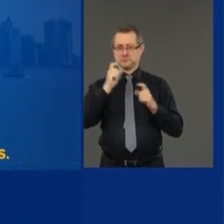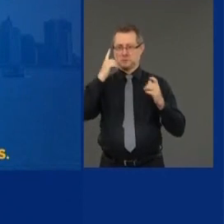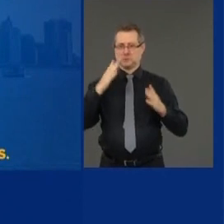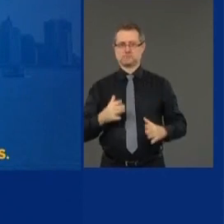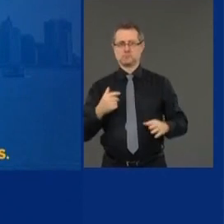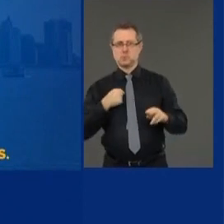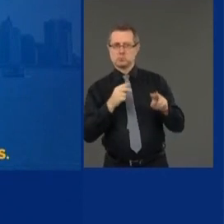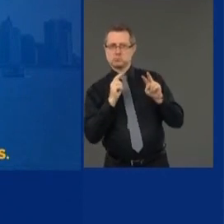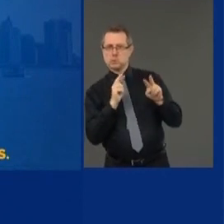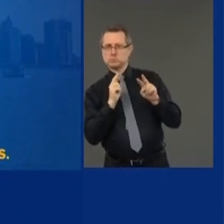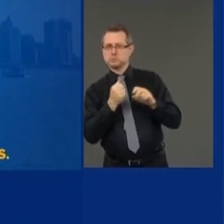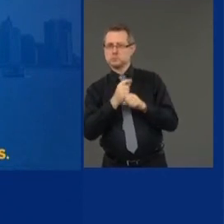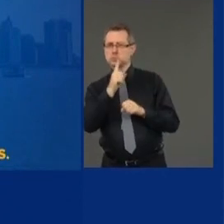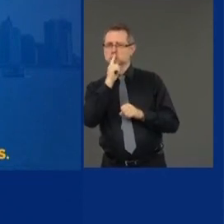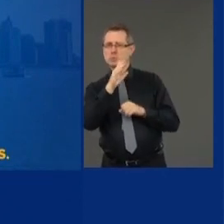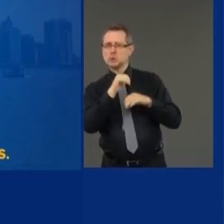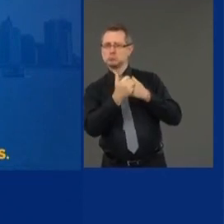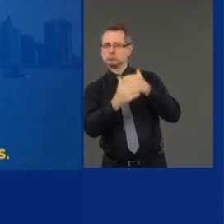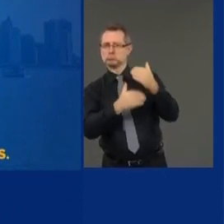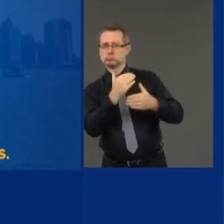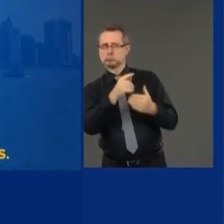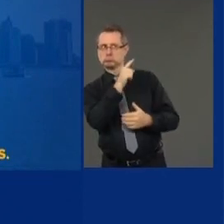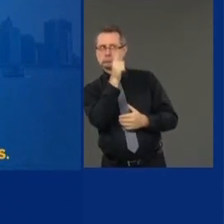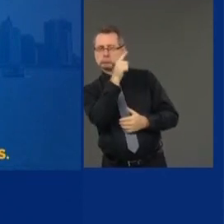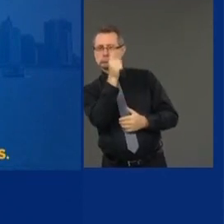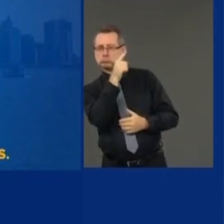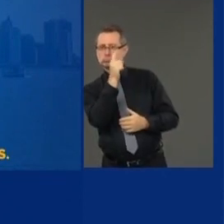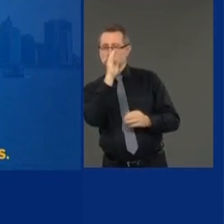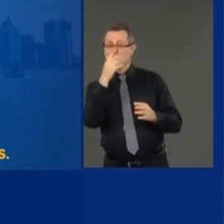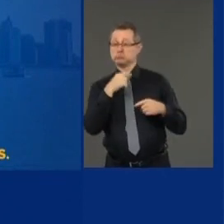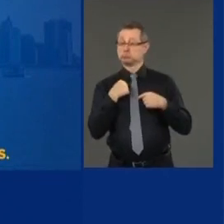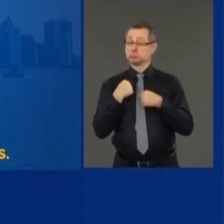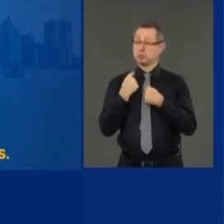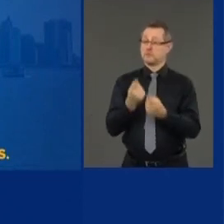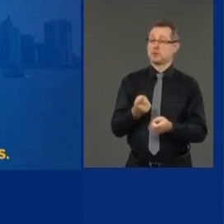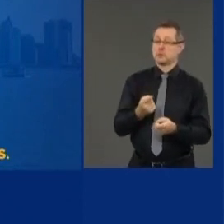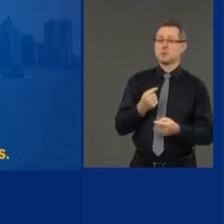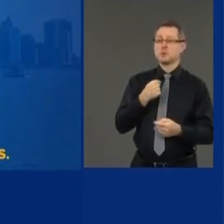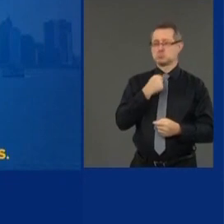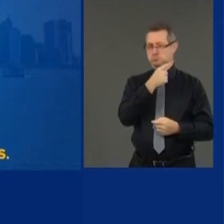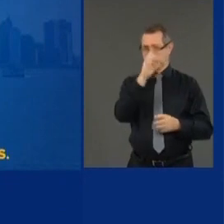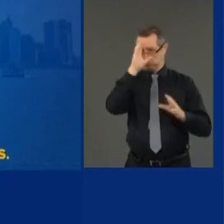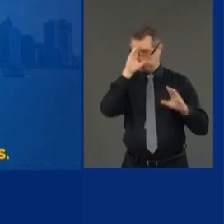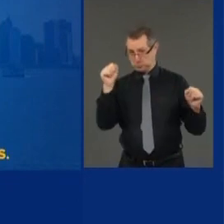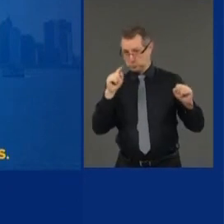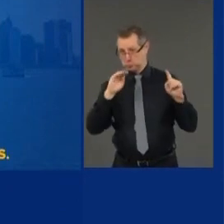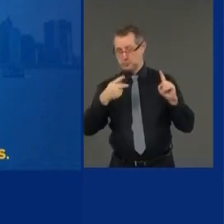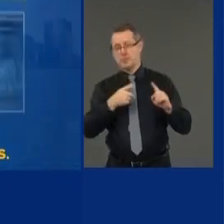BUT I'LL STAY ON TOP OF THIS AND MONITOR IT. AND WE'LL SEE WHERE WE GO FROM